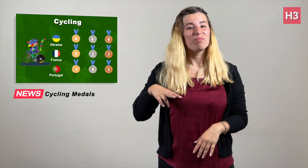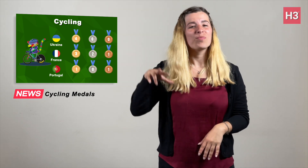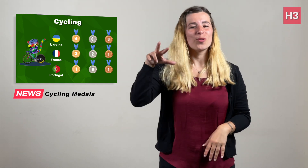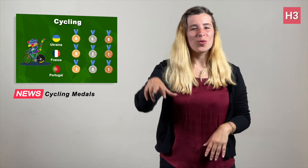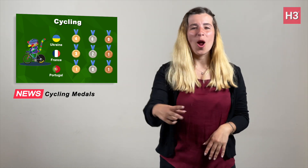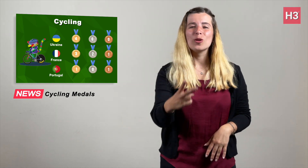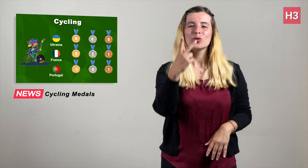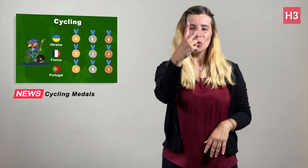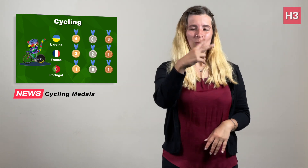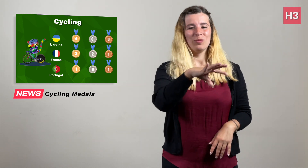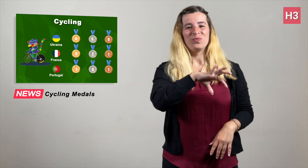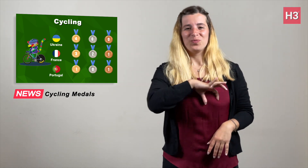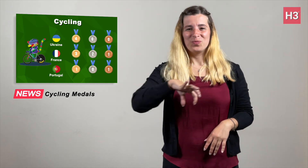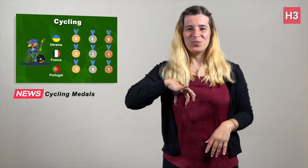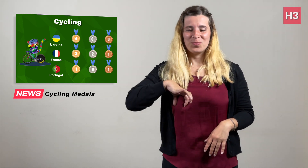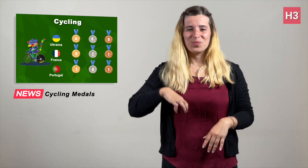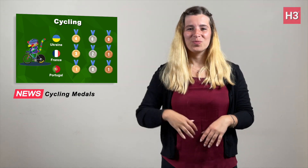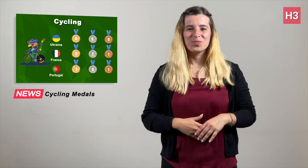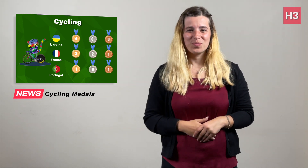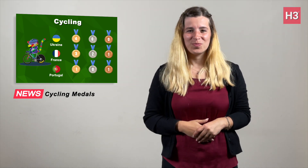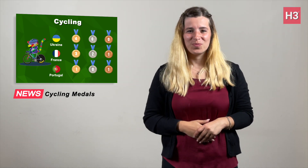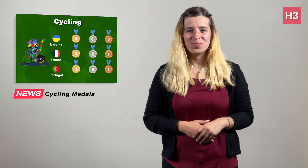and Portugal took two medals.